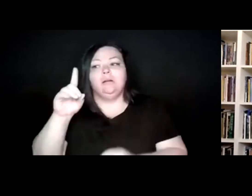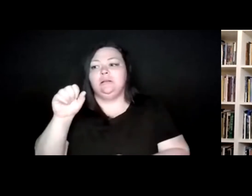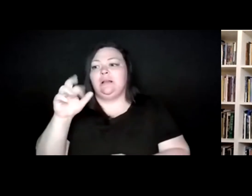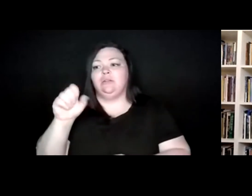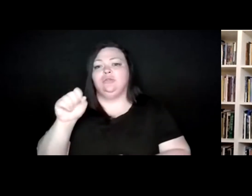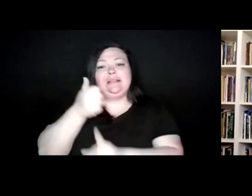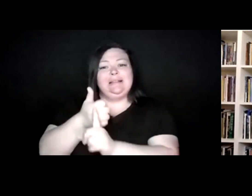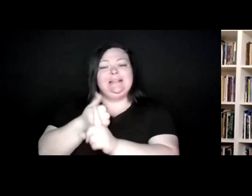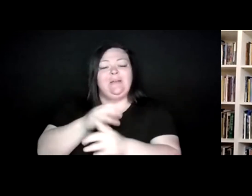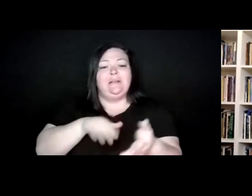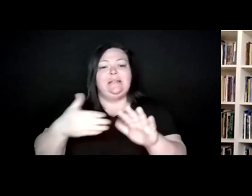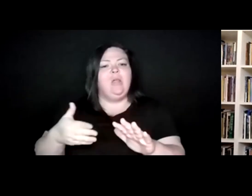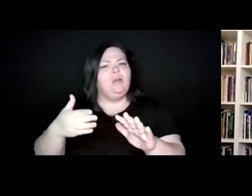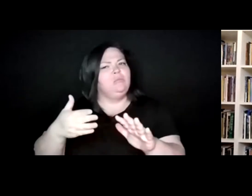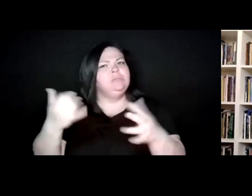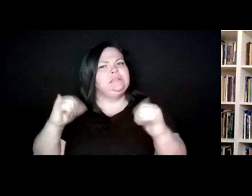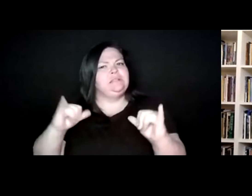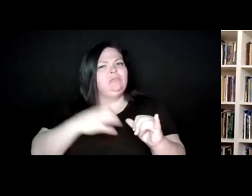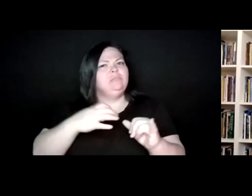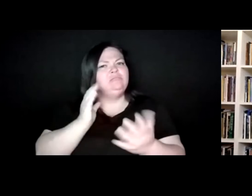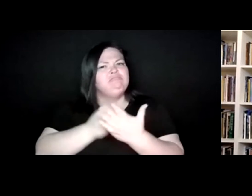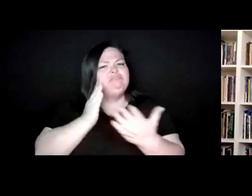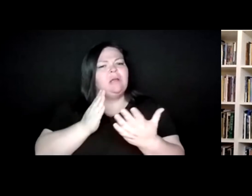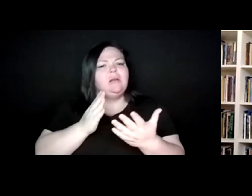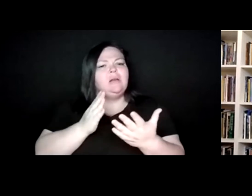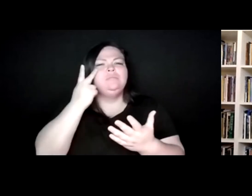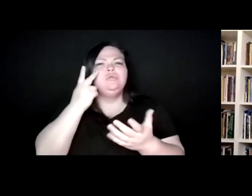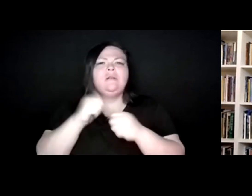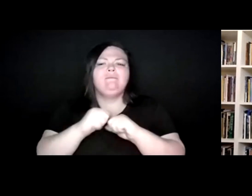remains contested– you might ask what sort/ of maker sets up so many possibilities //